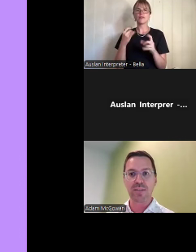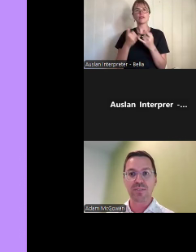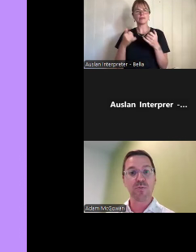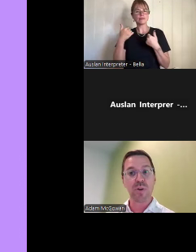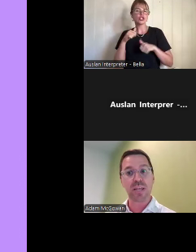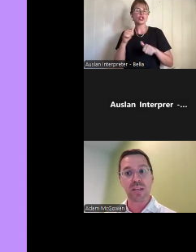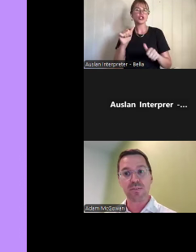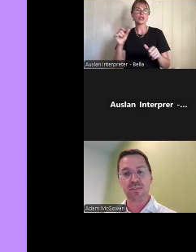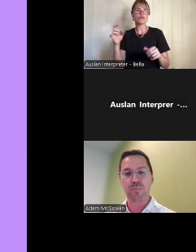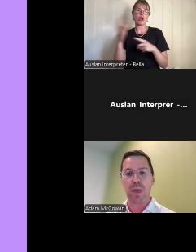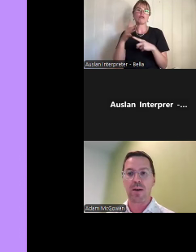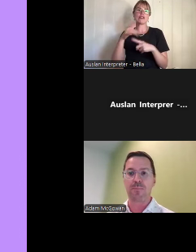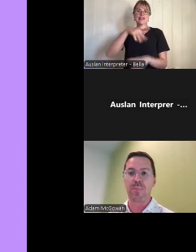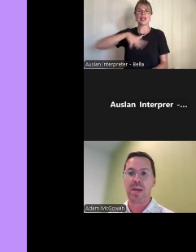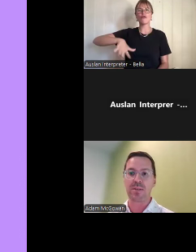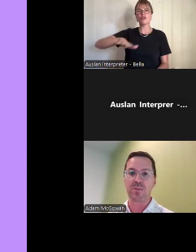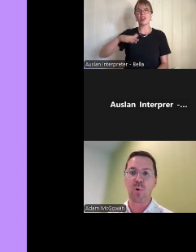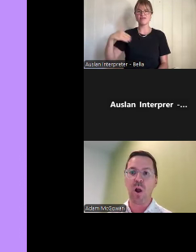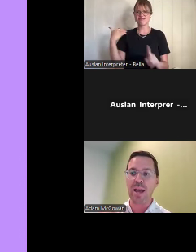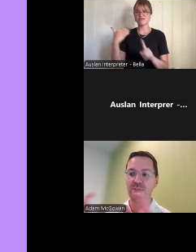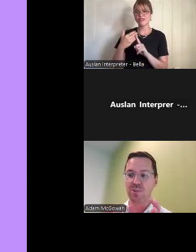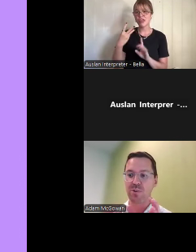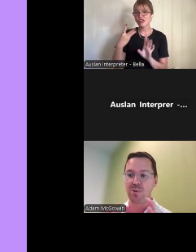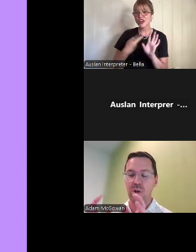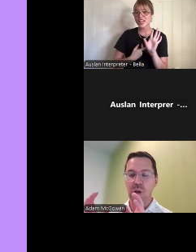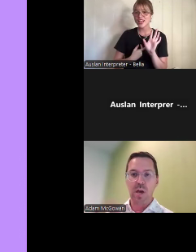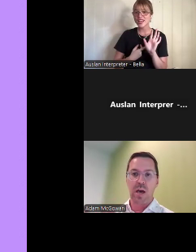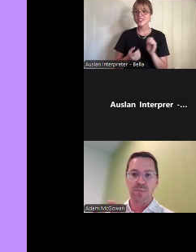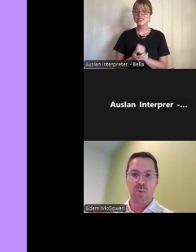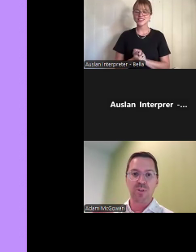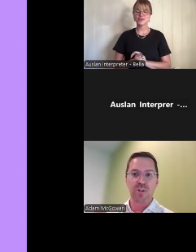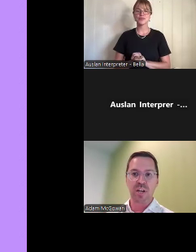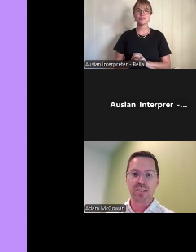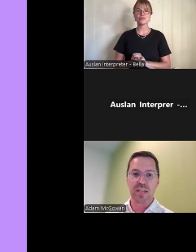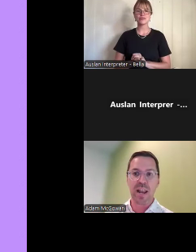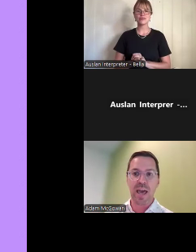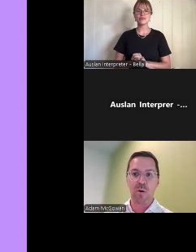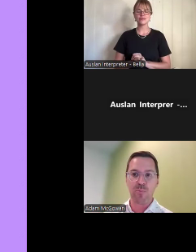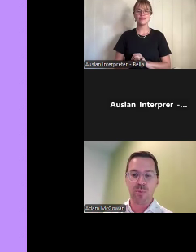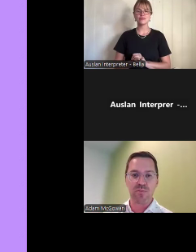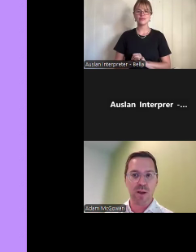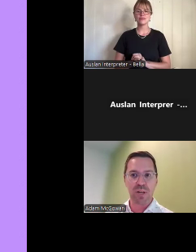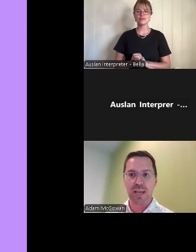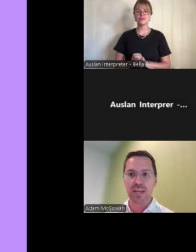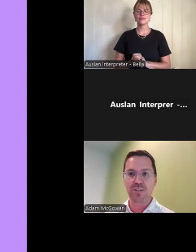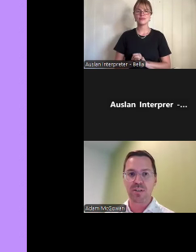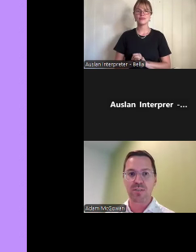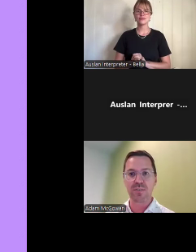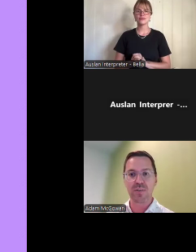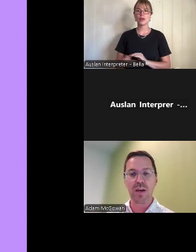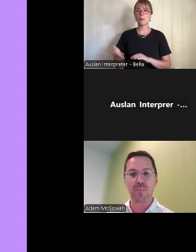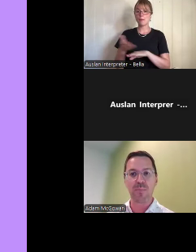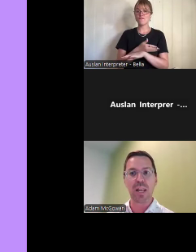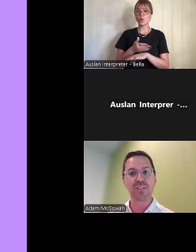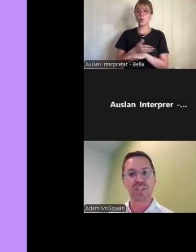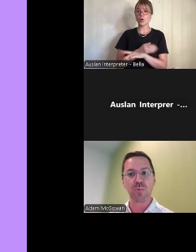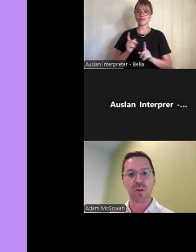last three years, and prior to the opportunities that are now open for applications, last year we